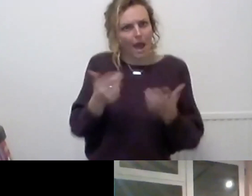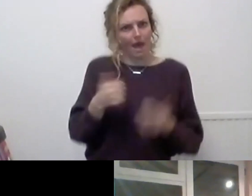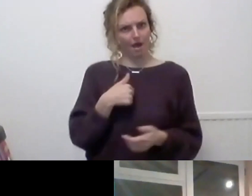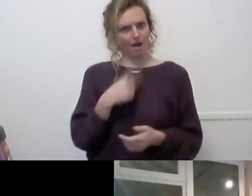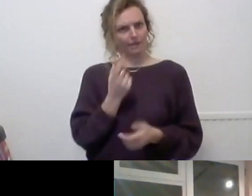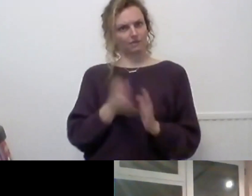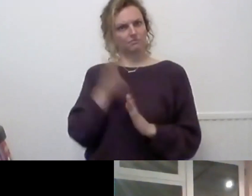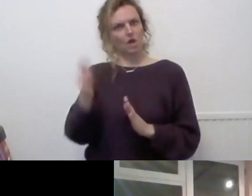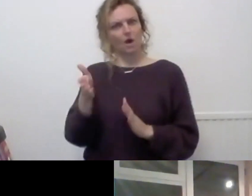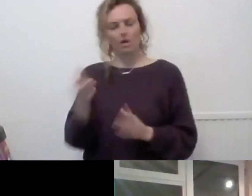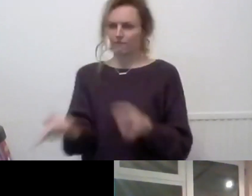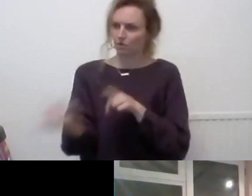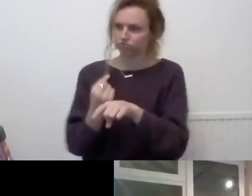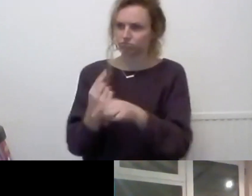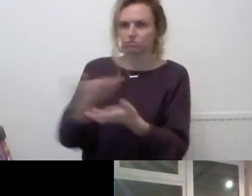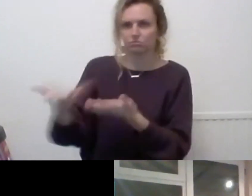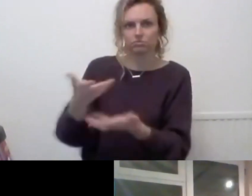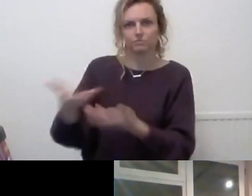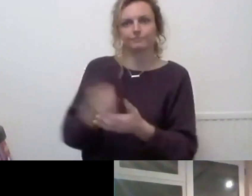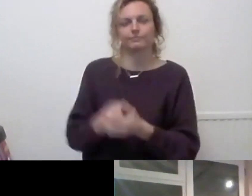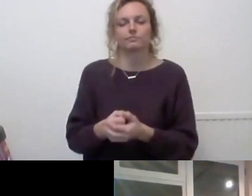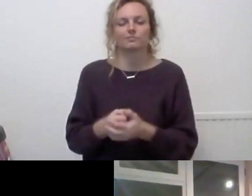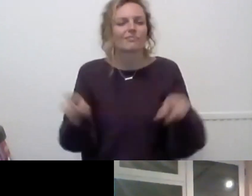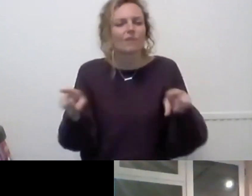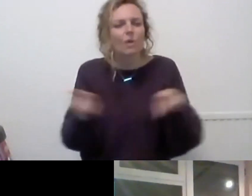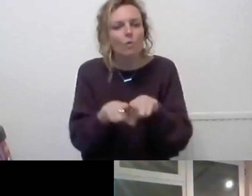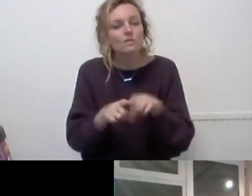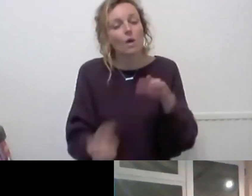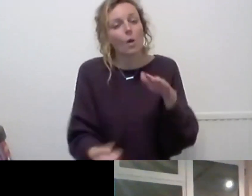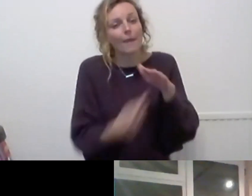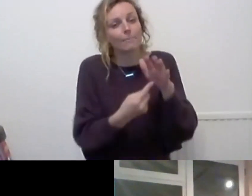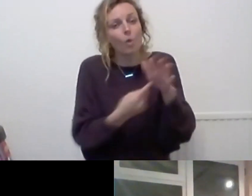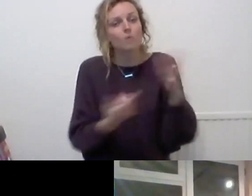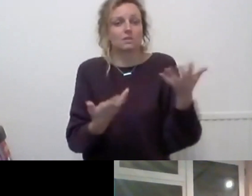it's also really important not to be judgmental. We are all individuals, we all have our own bodies